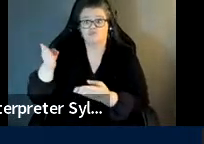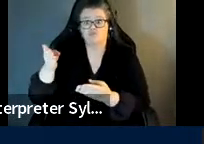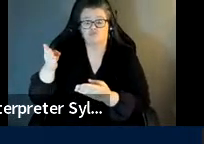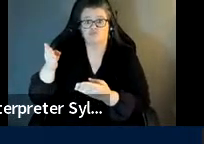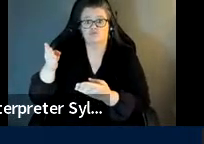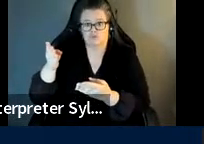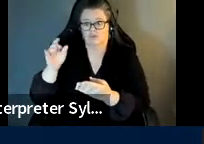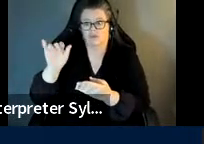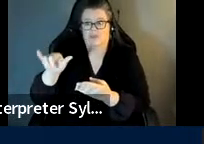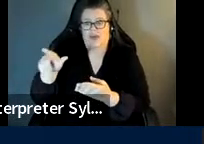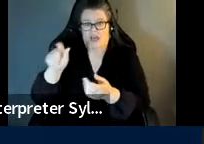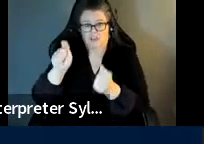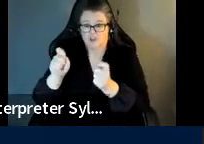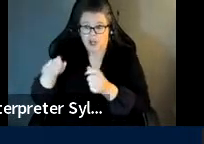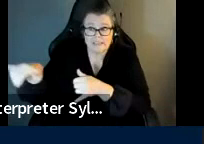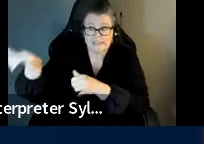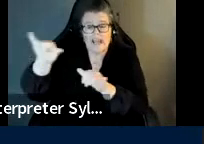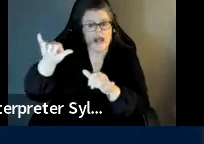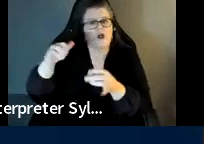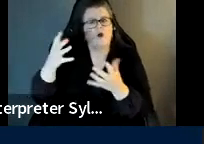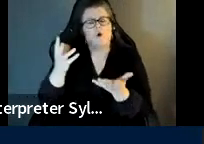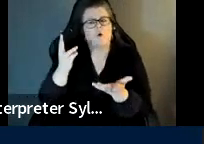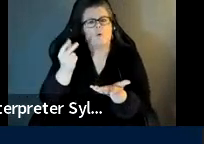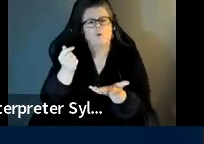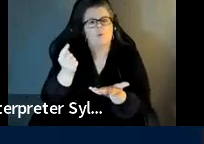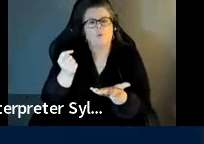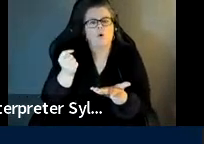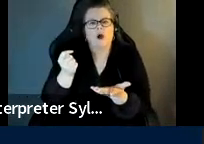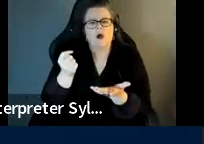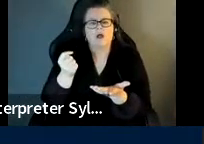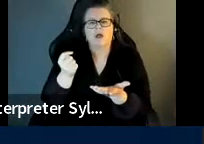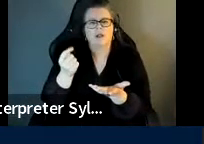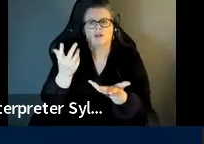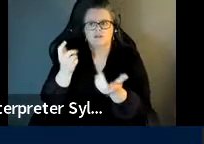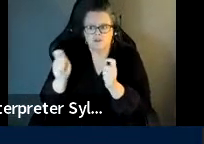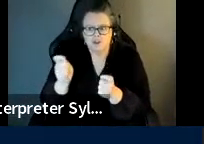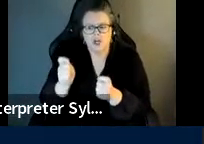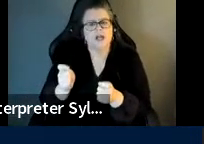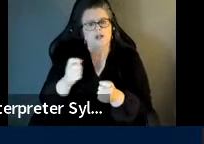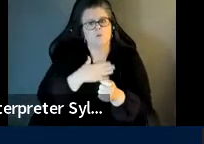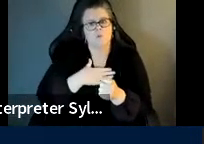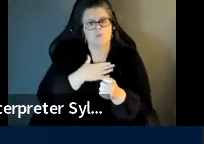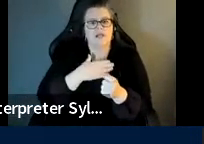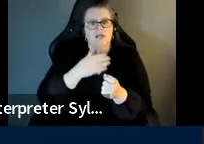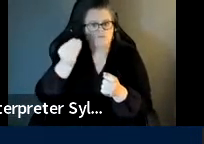So any changes or innovations, that would be an important information for us to learn as well.